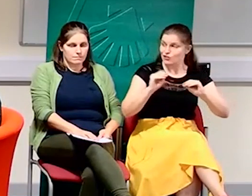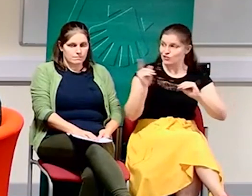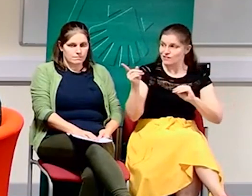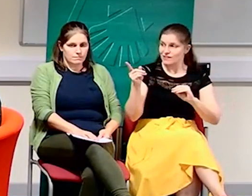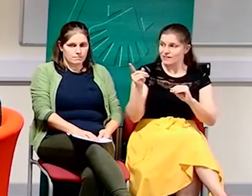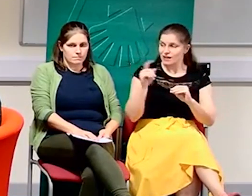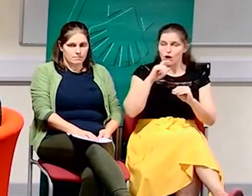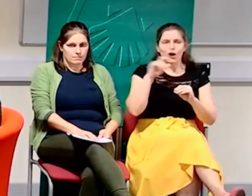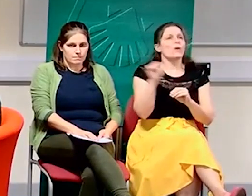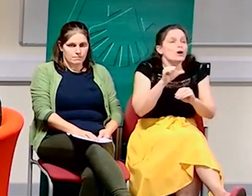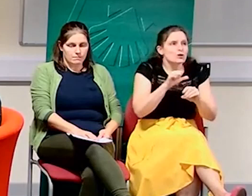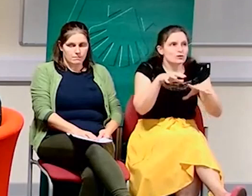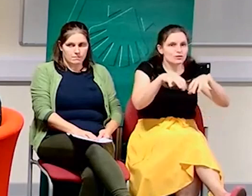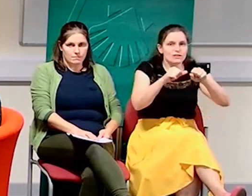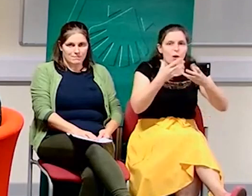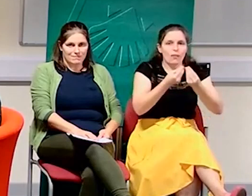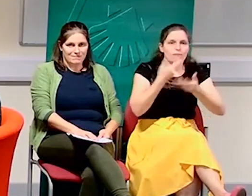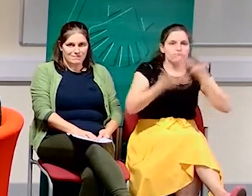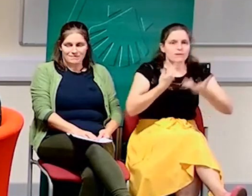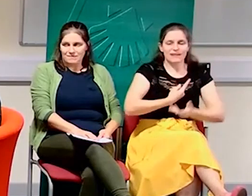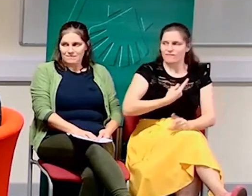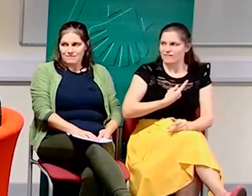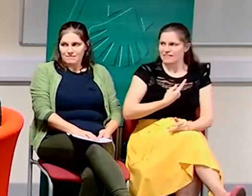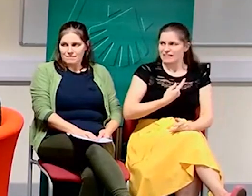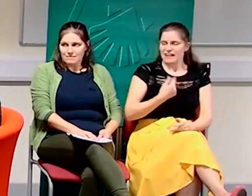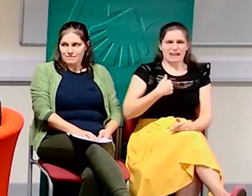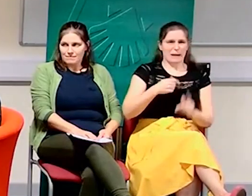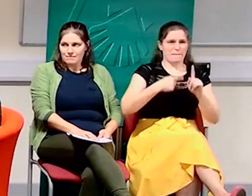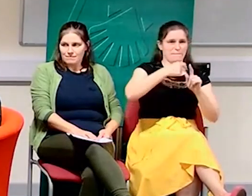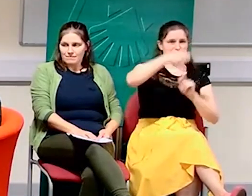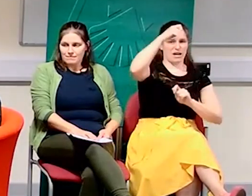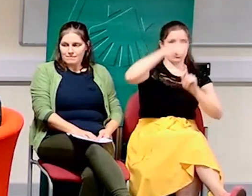describing myself and I never learned how to measure my height in feet so I'll give